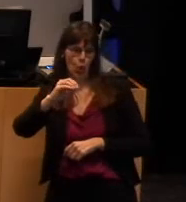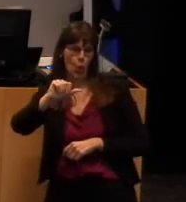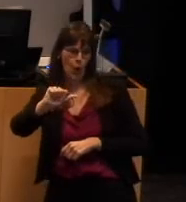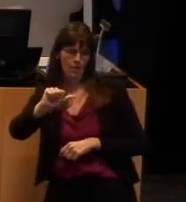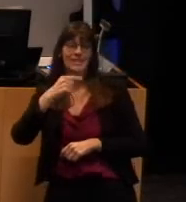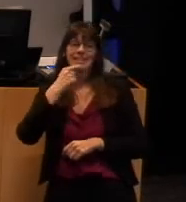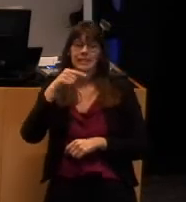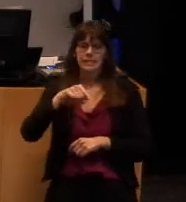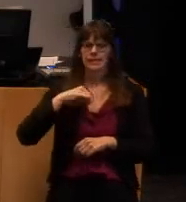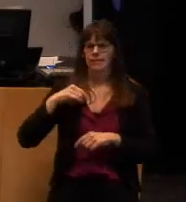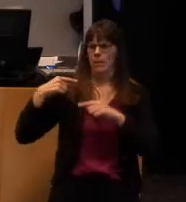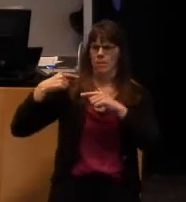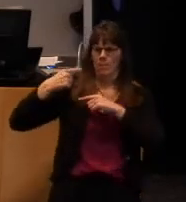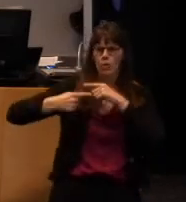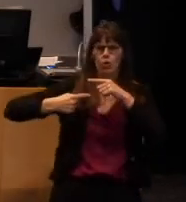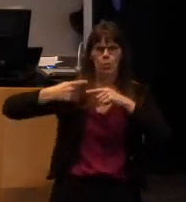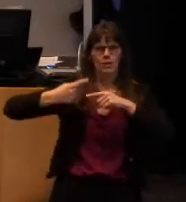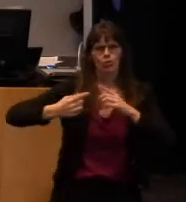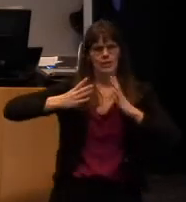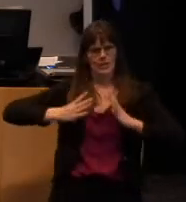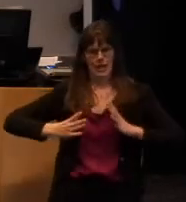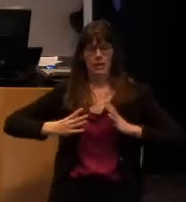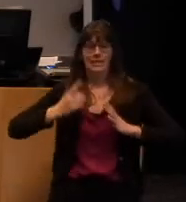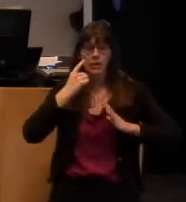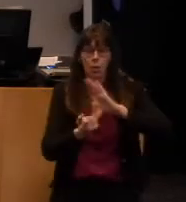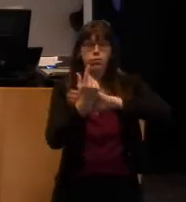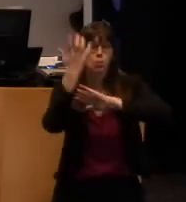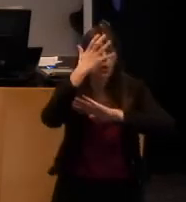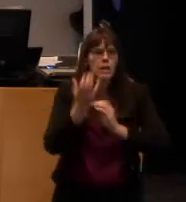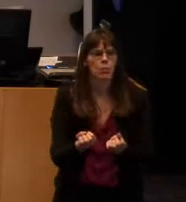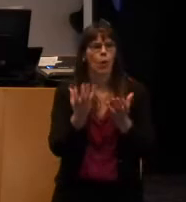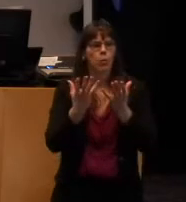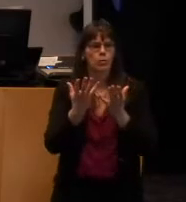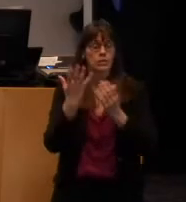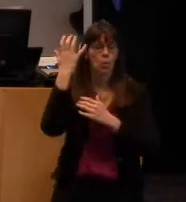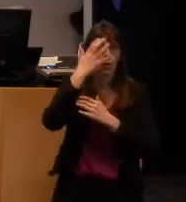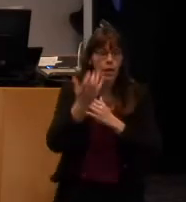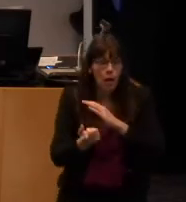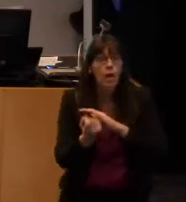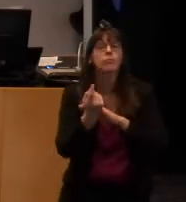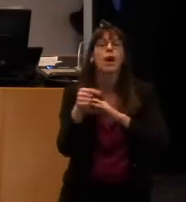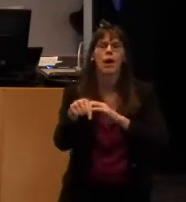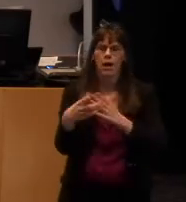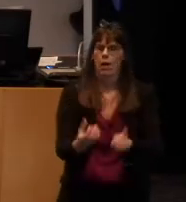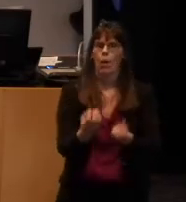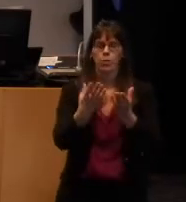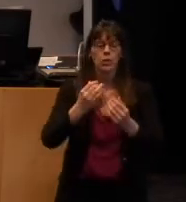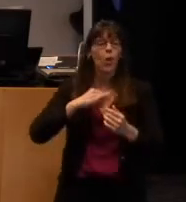that can be linked to solving a problem or attaining a goal that there is some level of consciousness